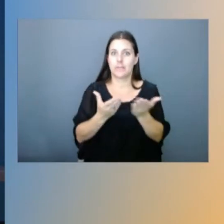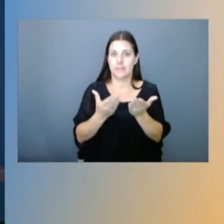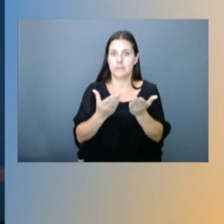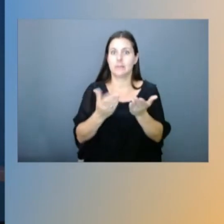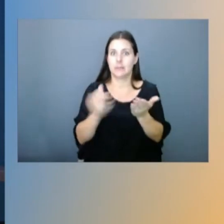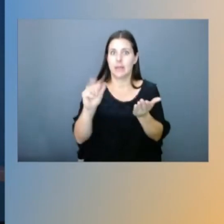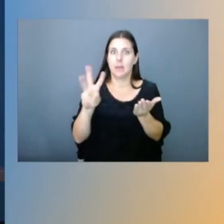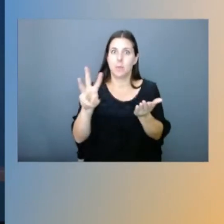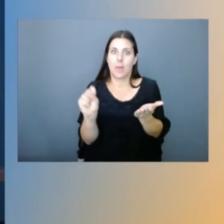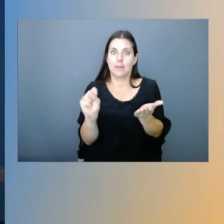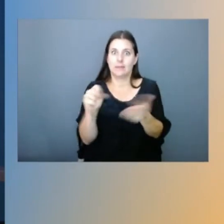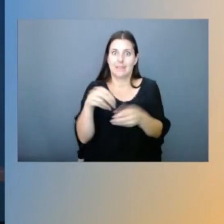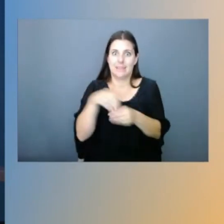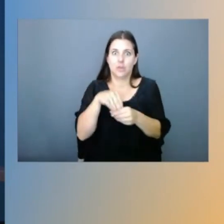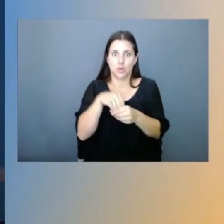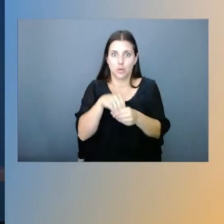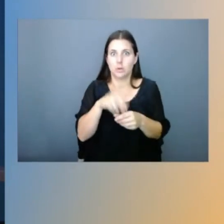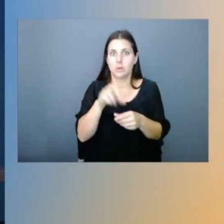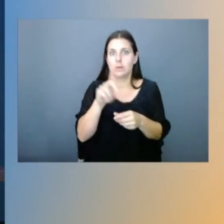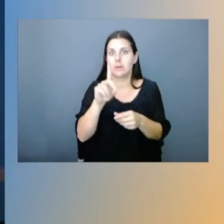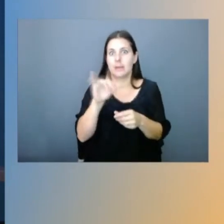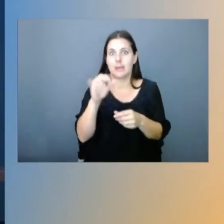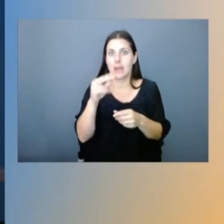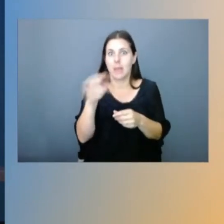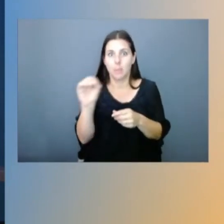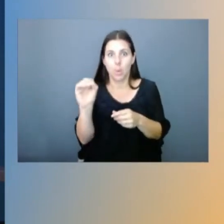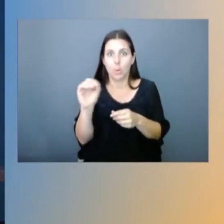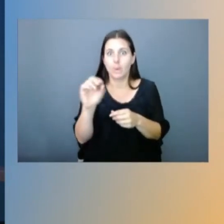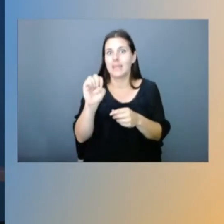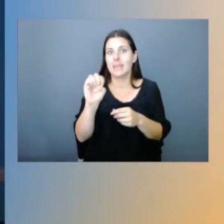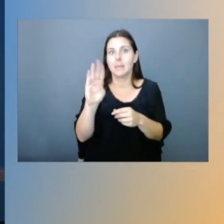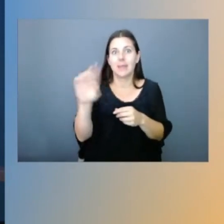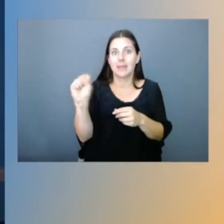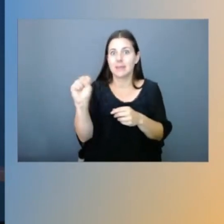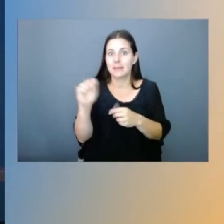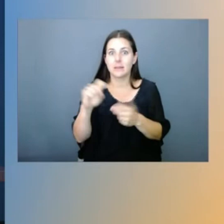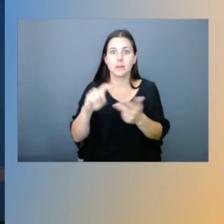DynamoDB, EBS, Redshift, all of these take advantage